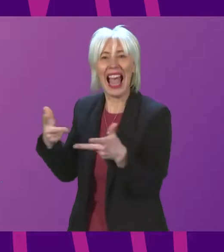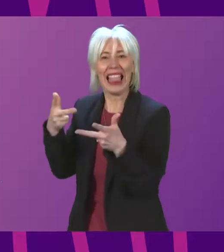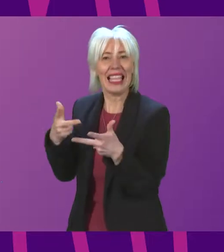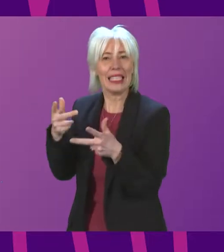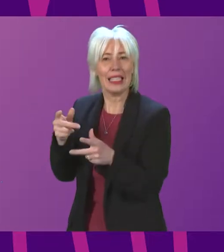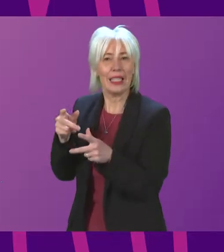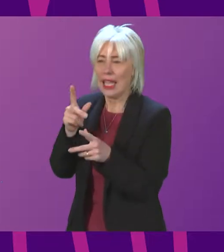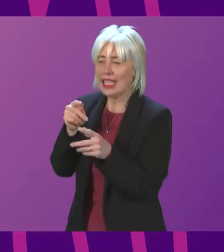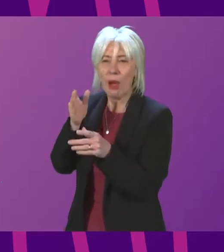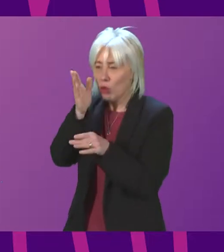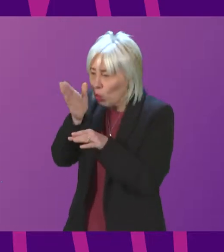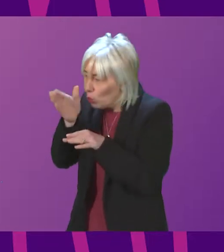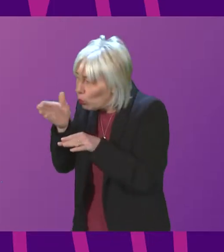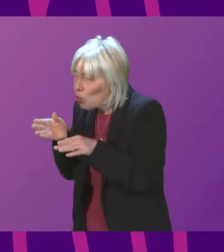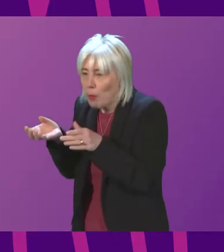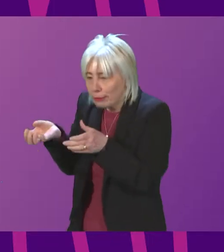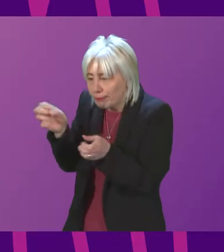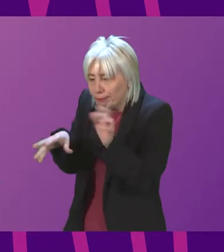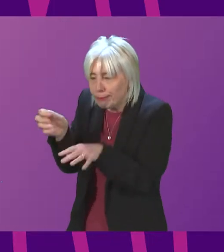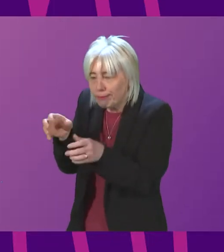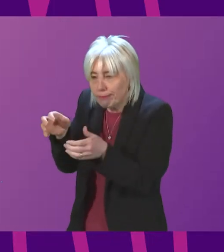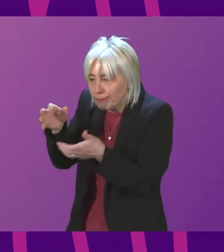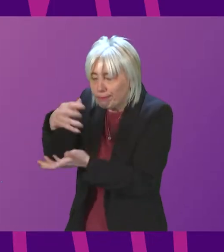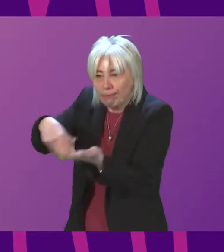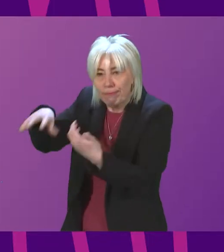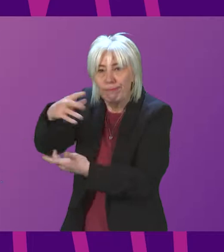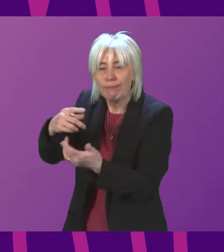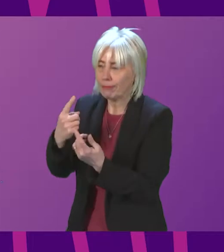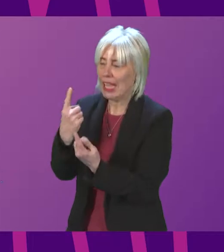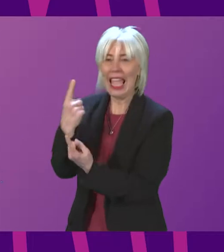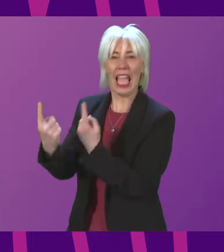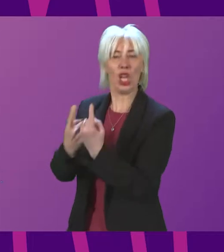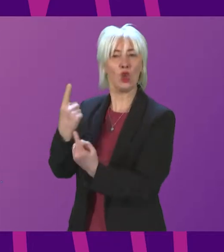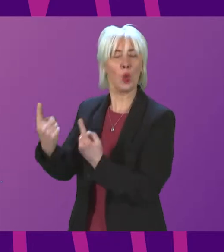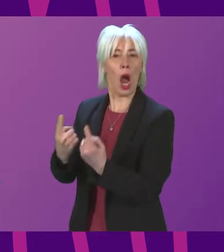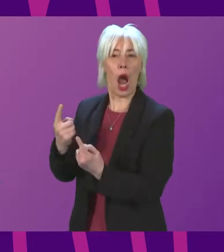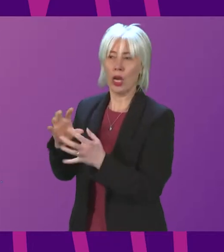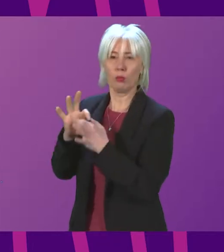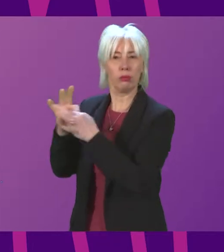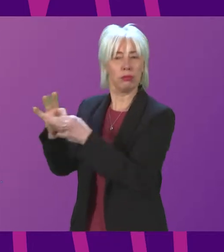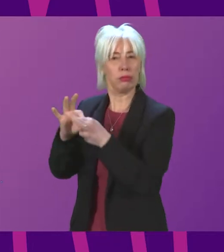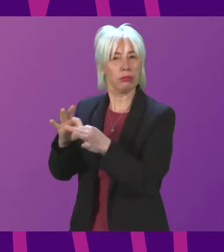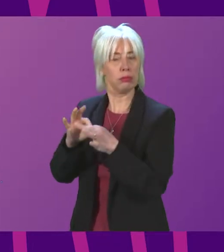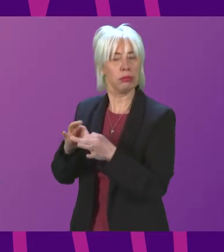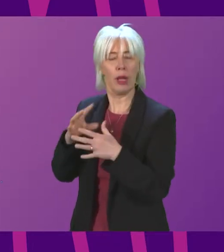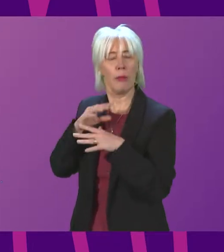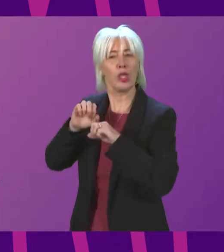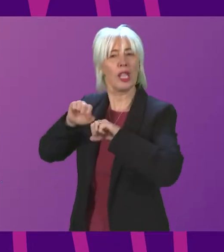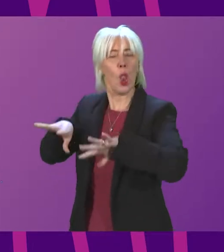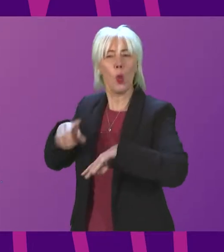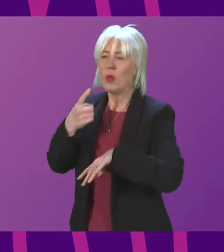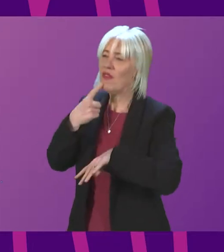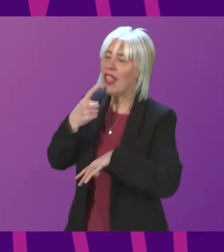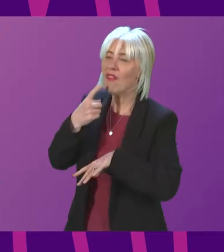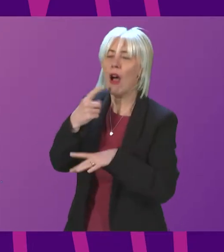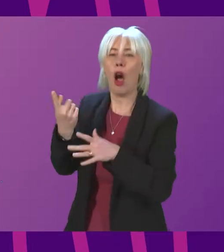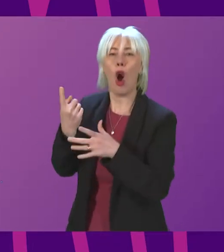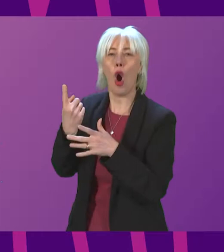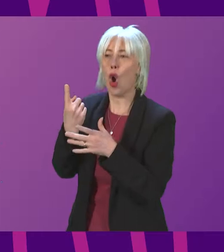bowl. Each complements the others without losing its flavour and uniqueness—there is diversity